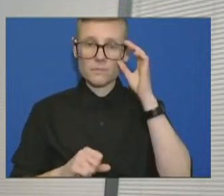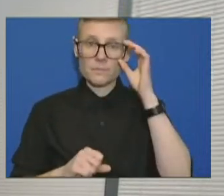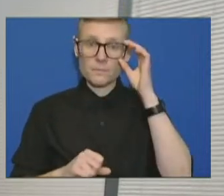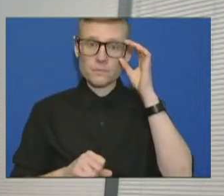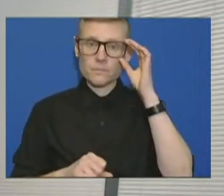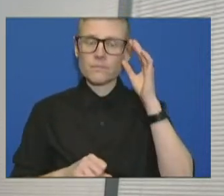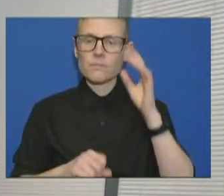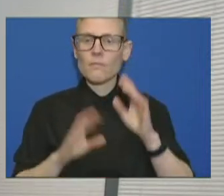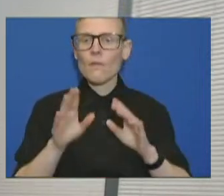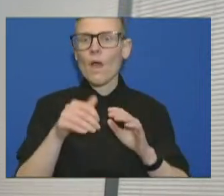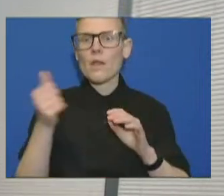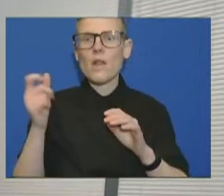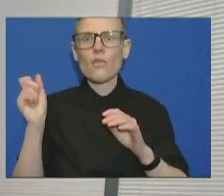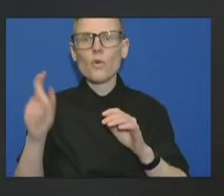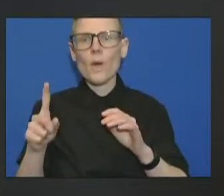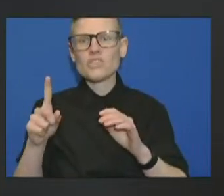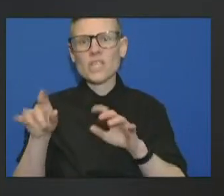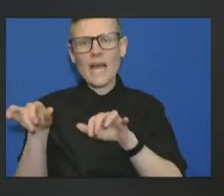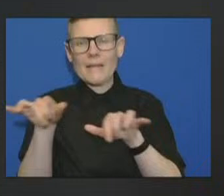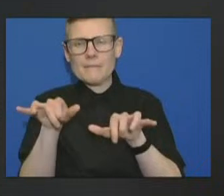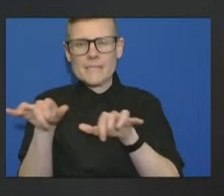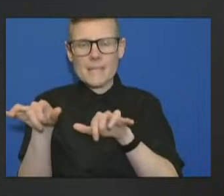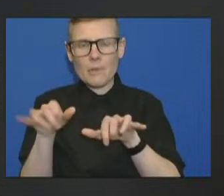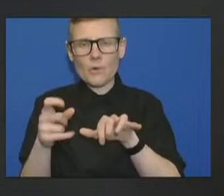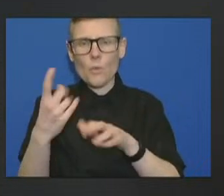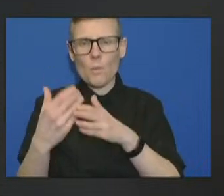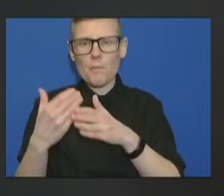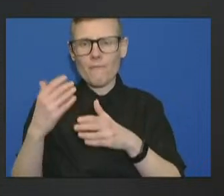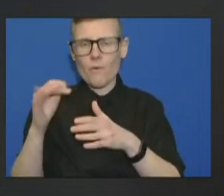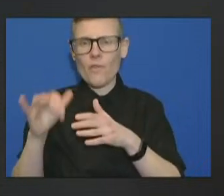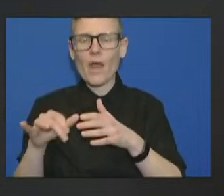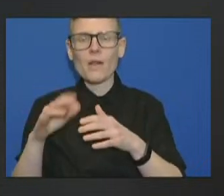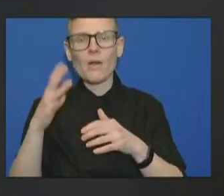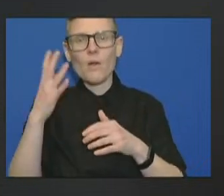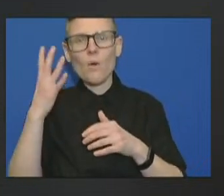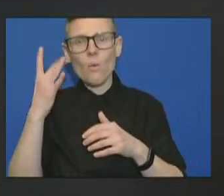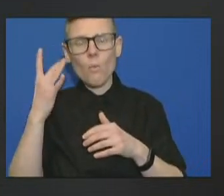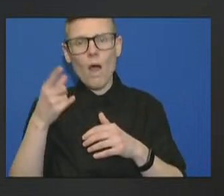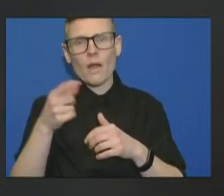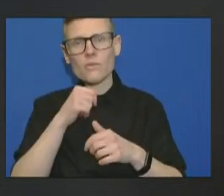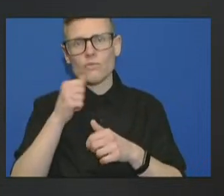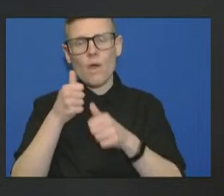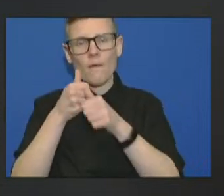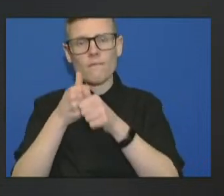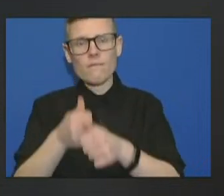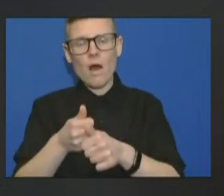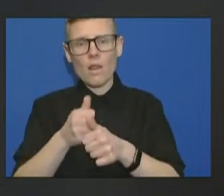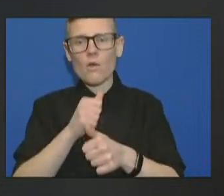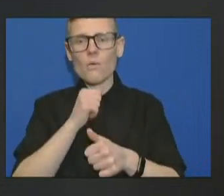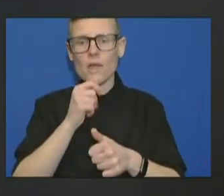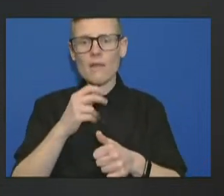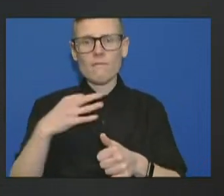change needs to be a part of what we do. Why did another